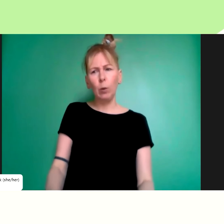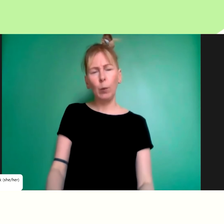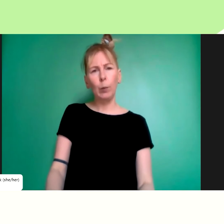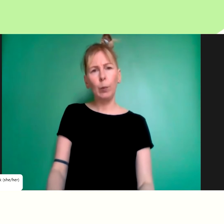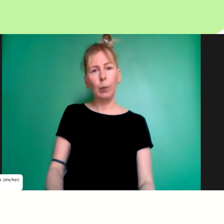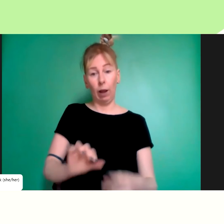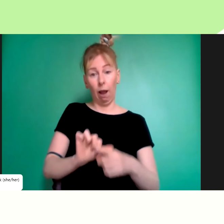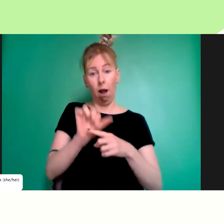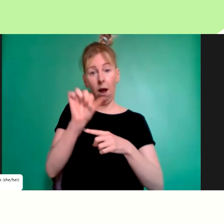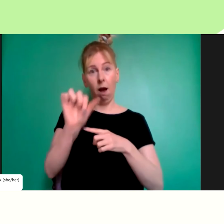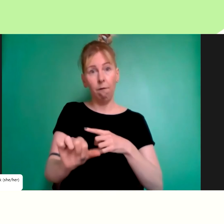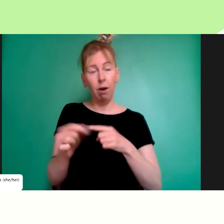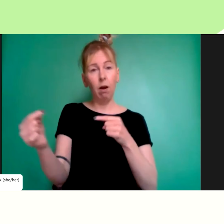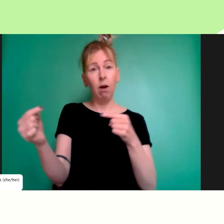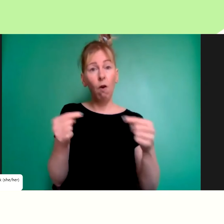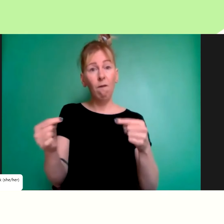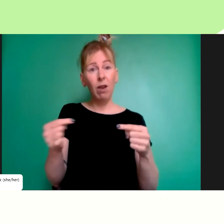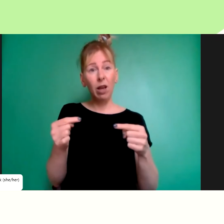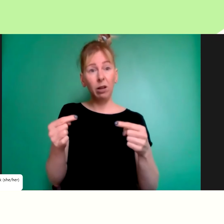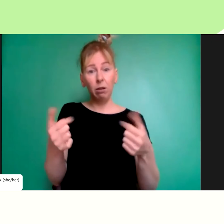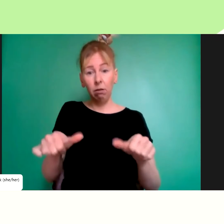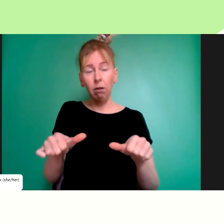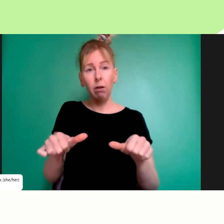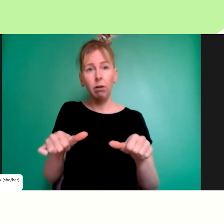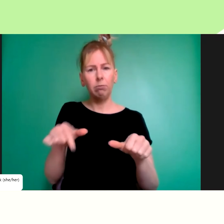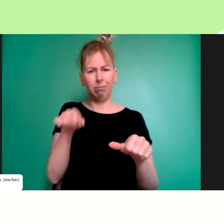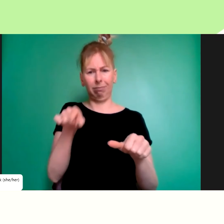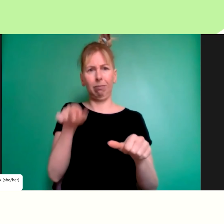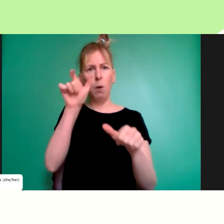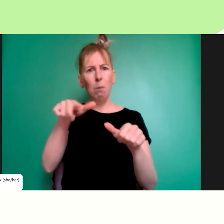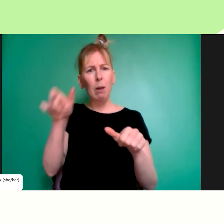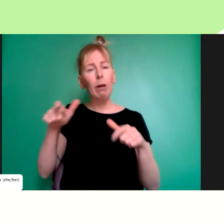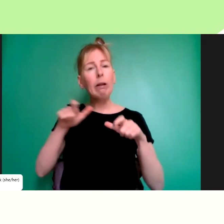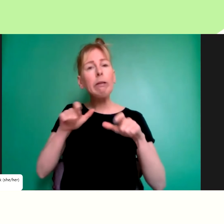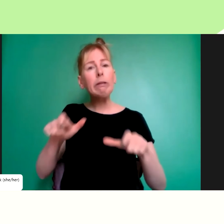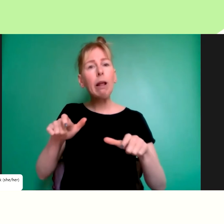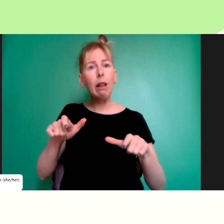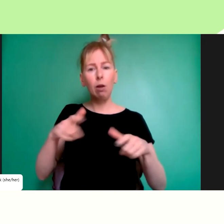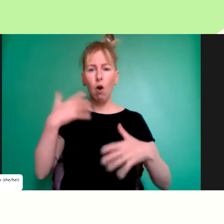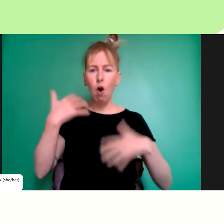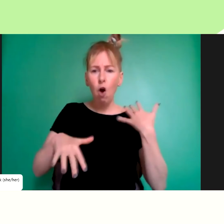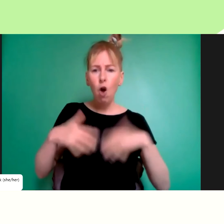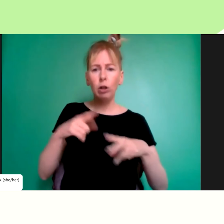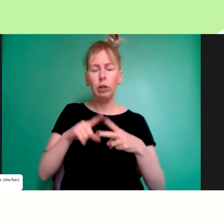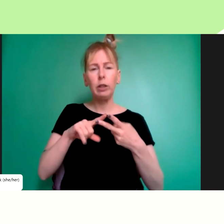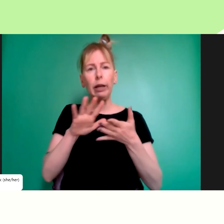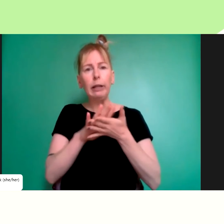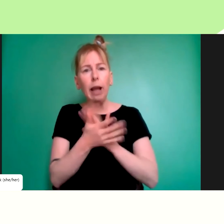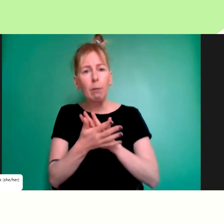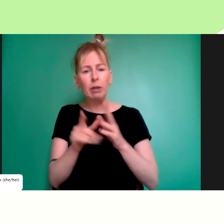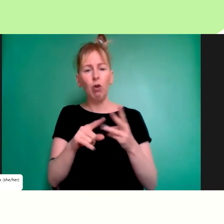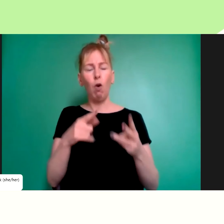angry, hurt, damaged, smug, if you win, or wanting to revenge - wanting